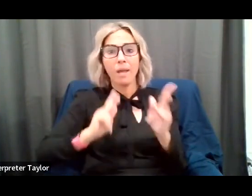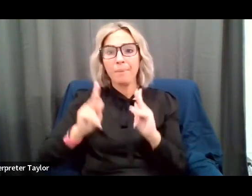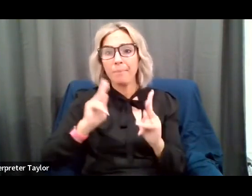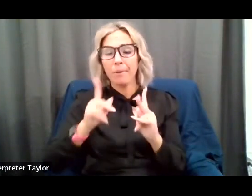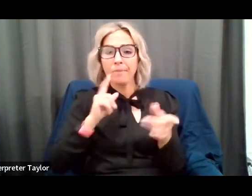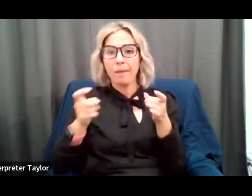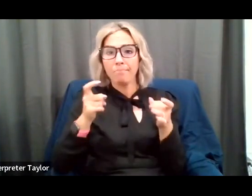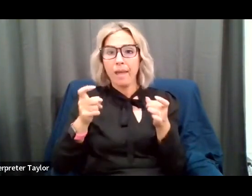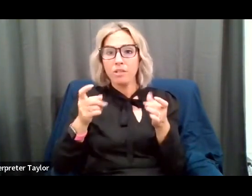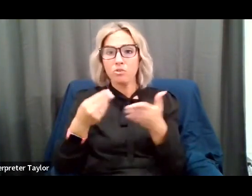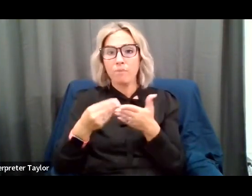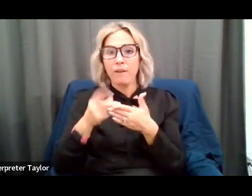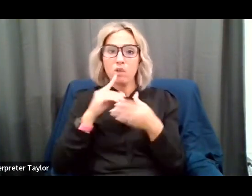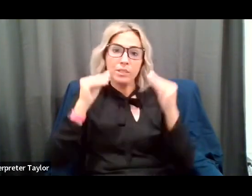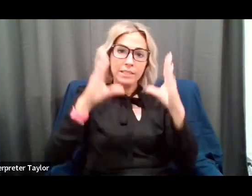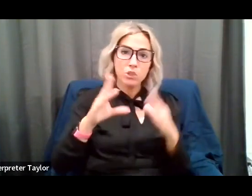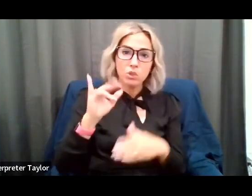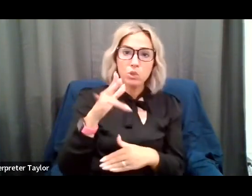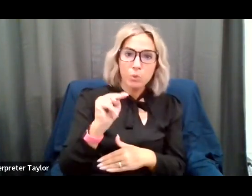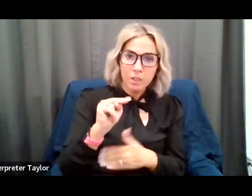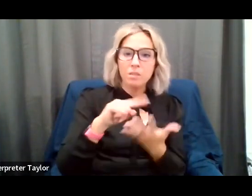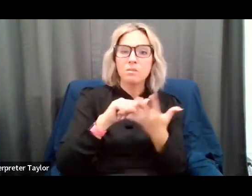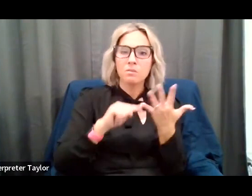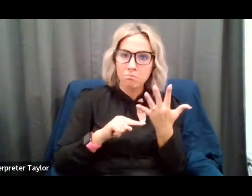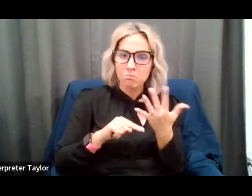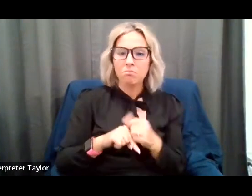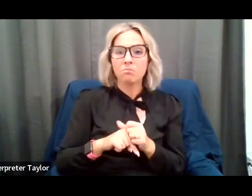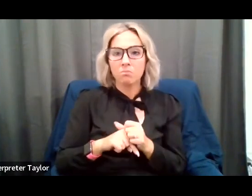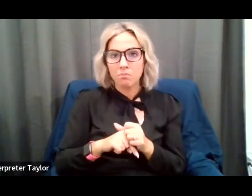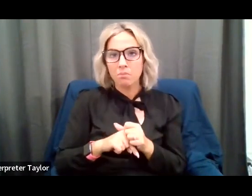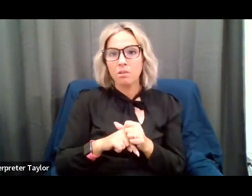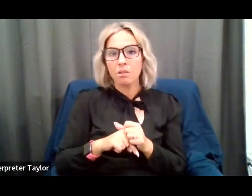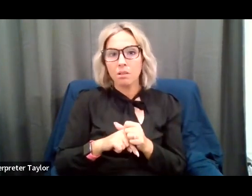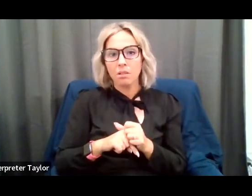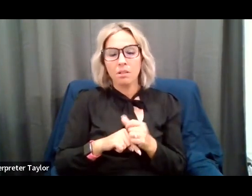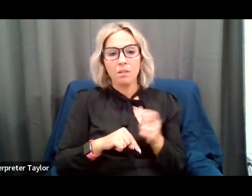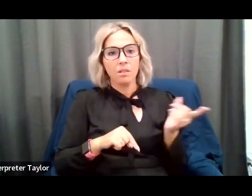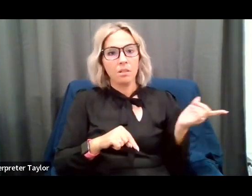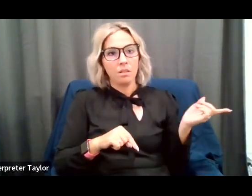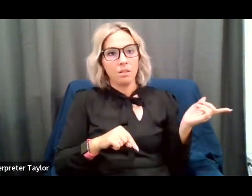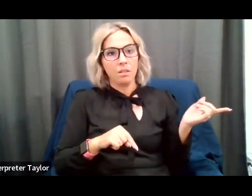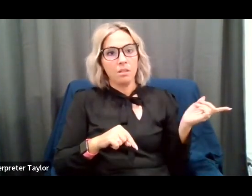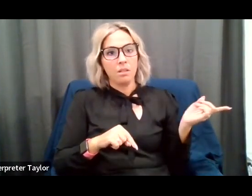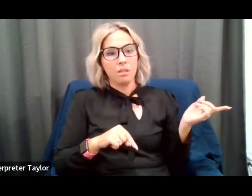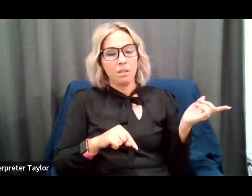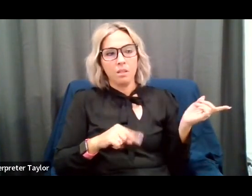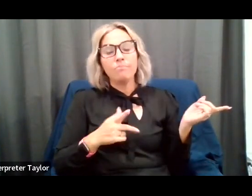the monies for teachers unions, Things like that. Thank you very much.